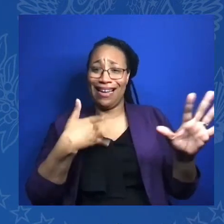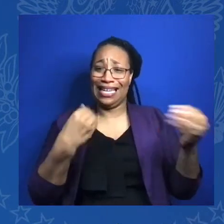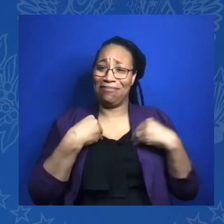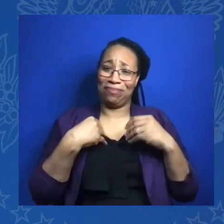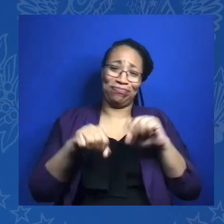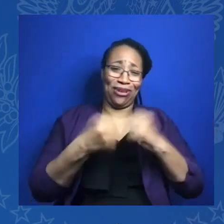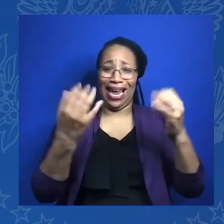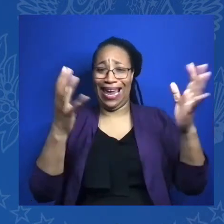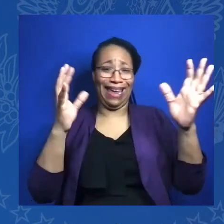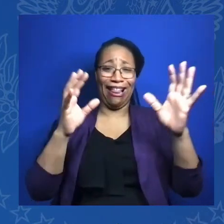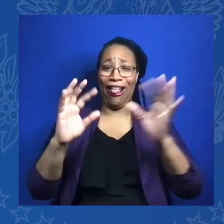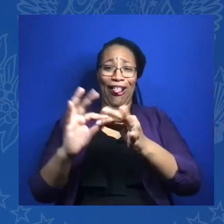compare me to the alternative.